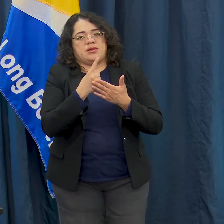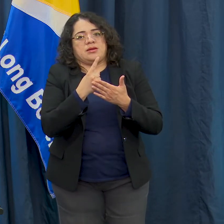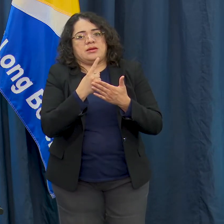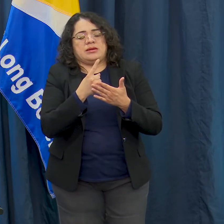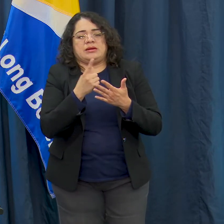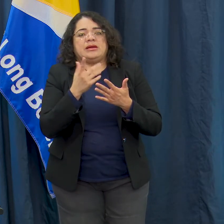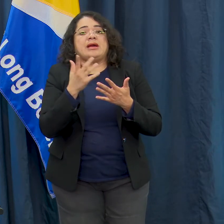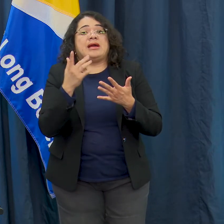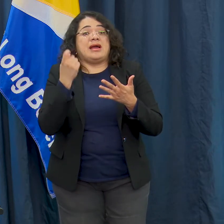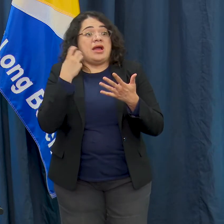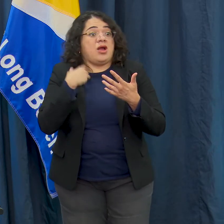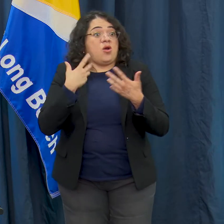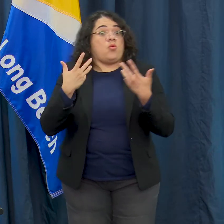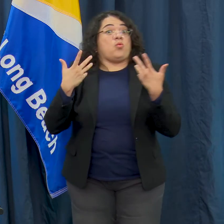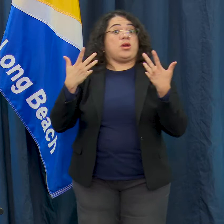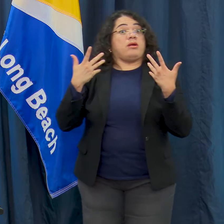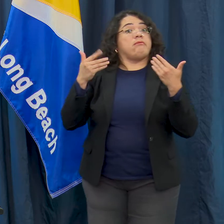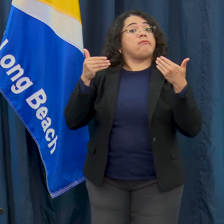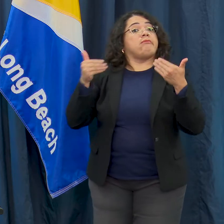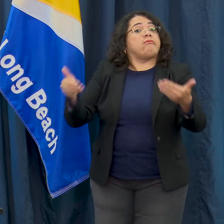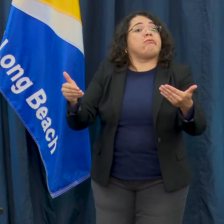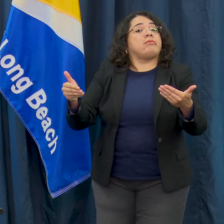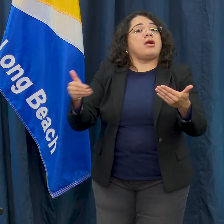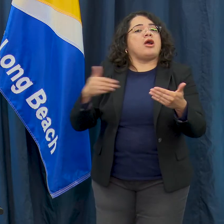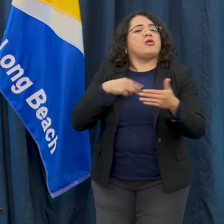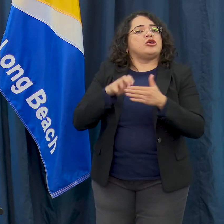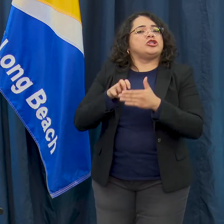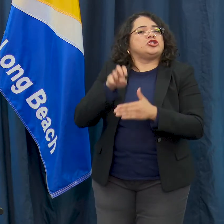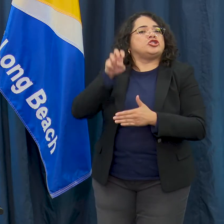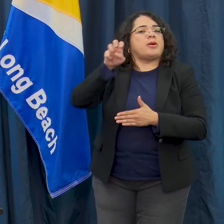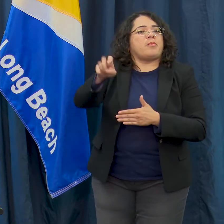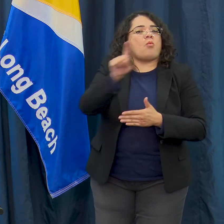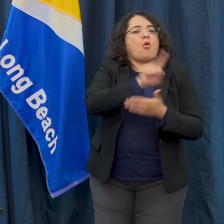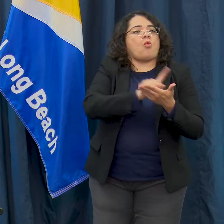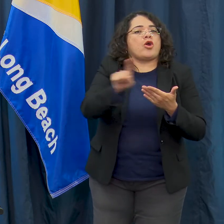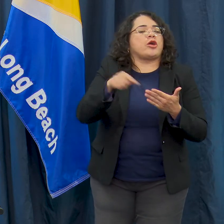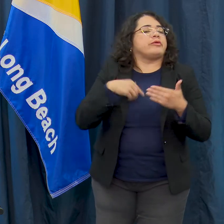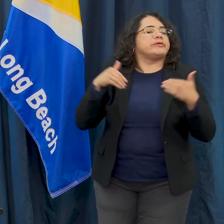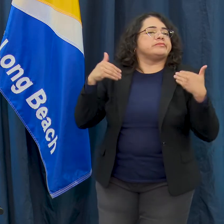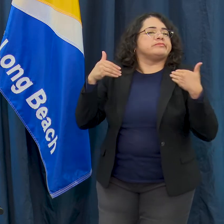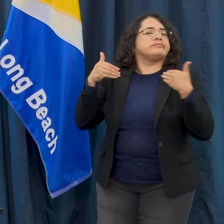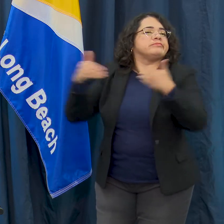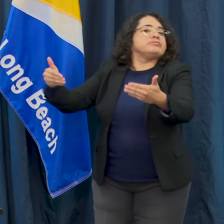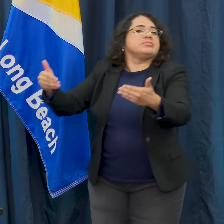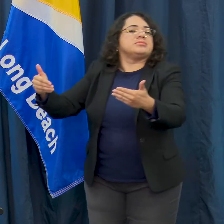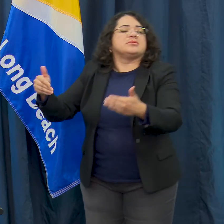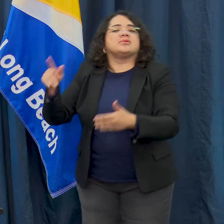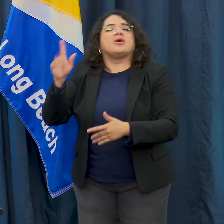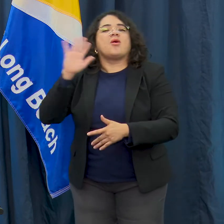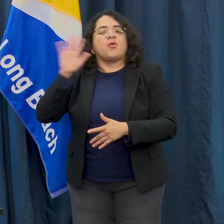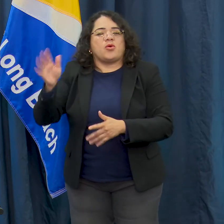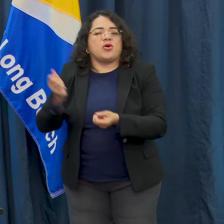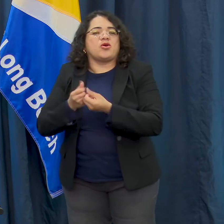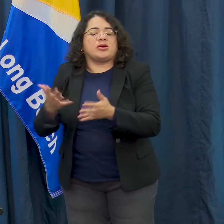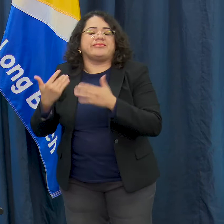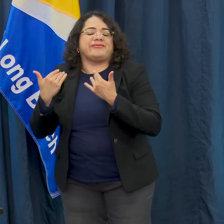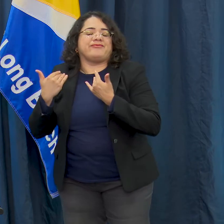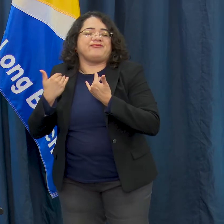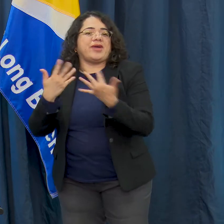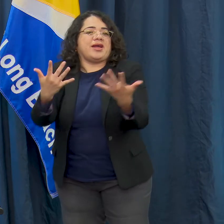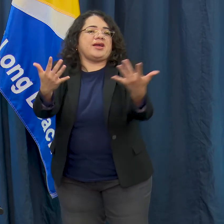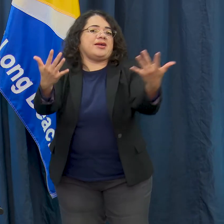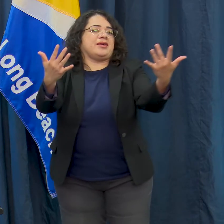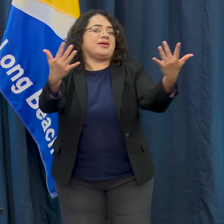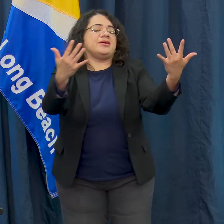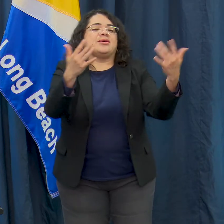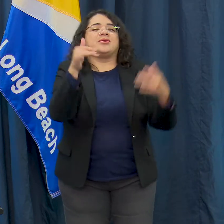lighting a fire on this contagious virus that will spread all across the